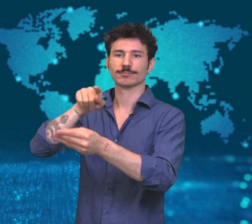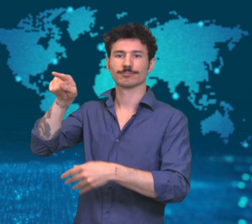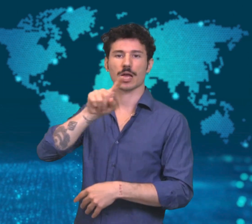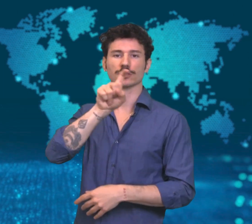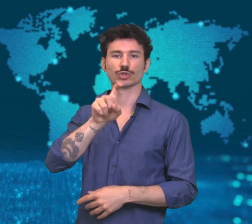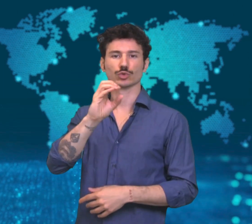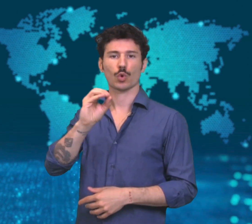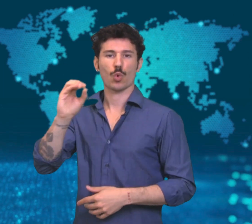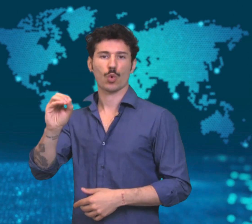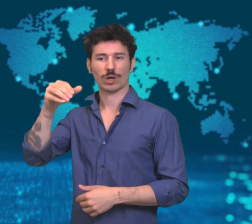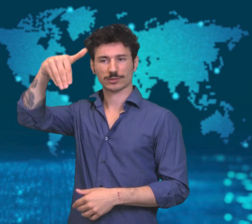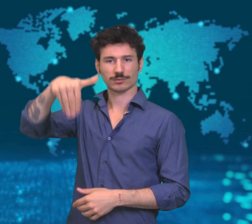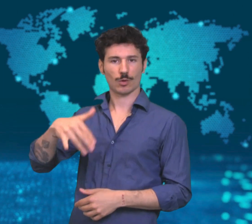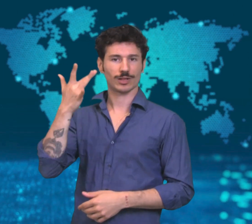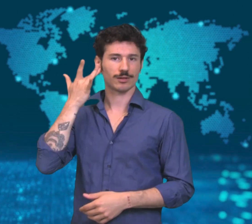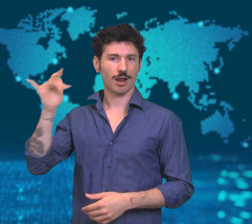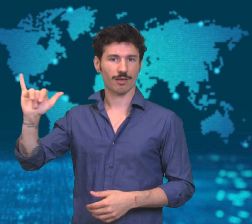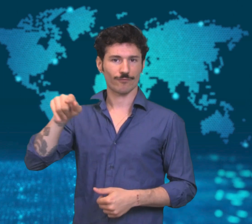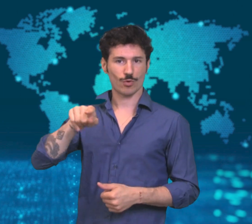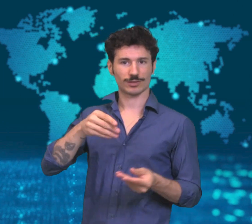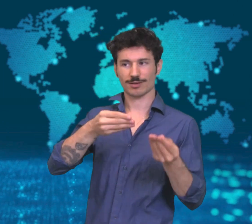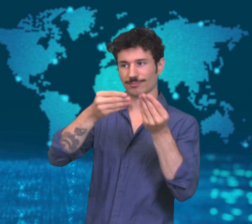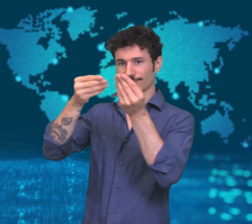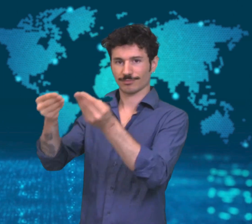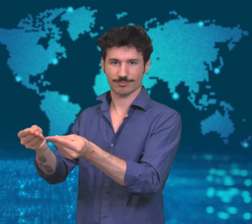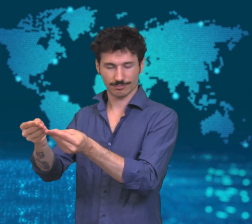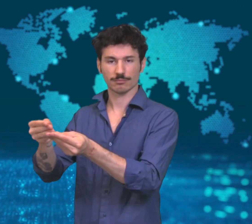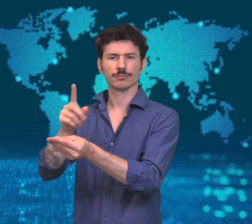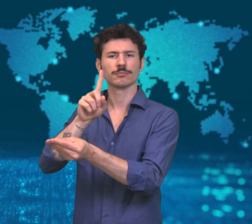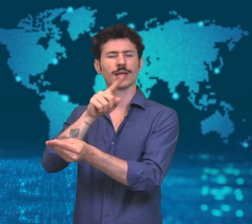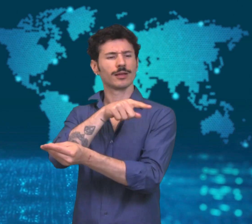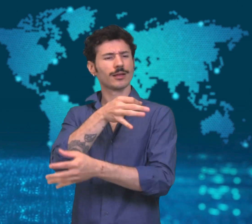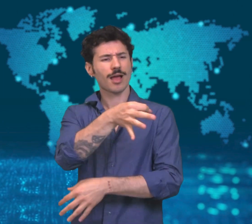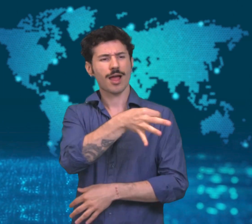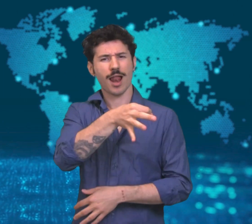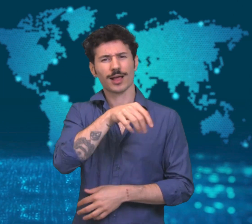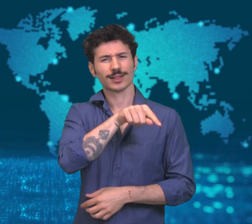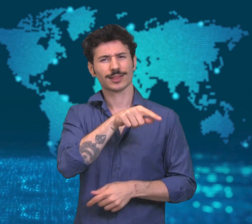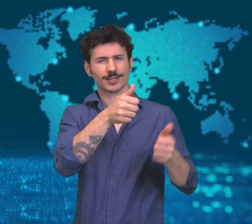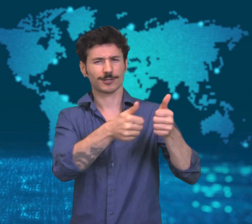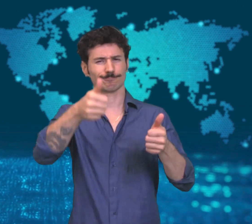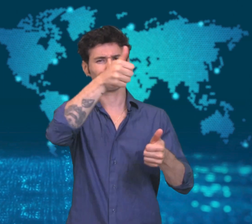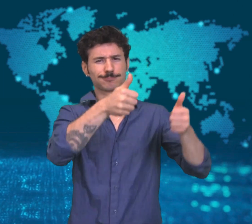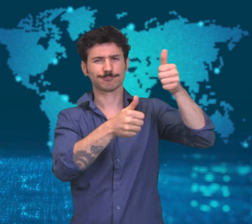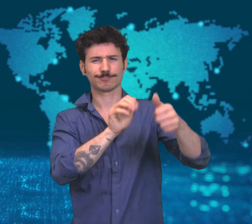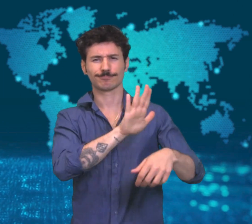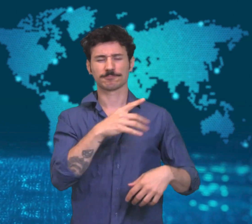but officials at the Galapagos National Park believe that